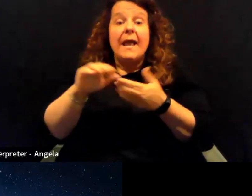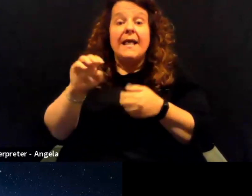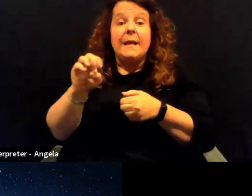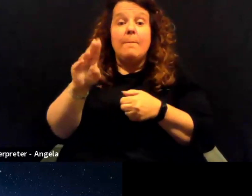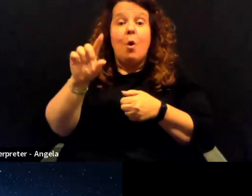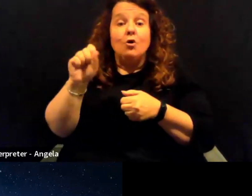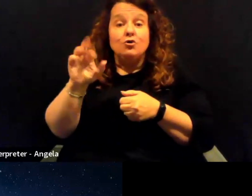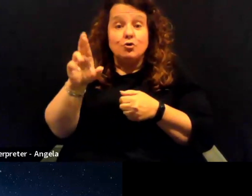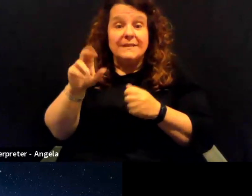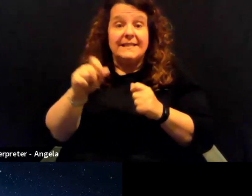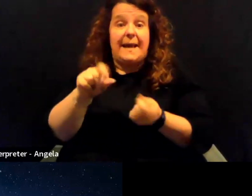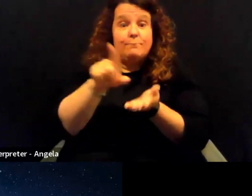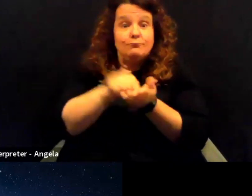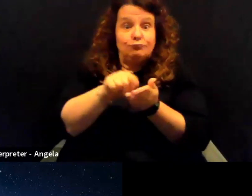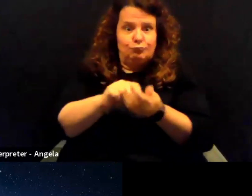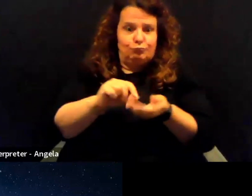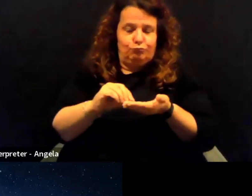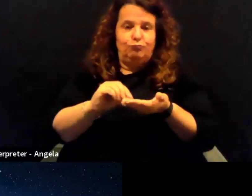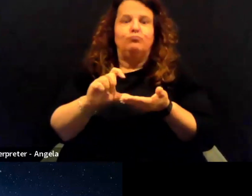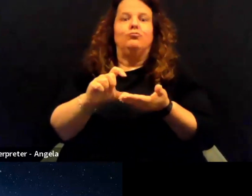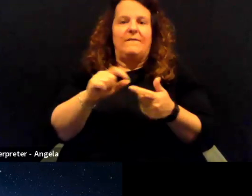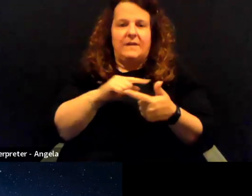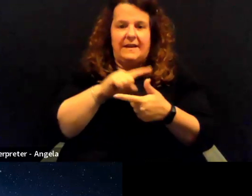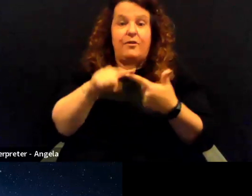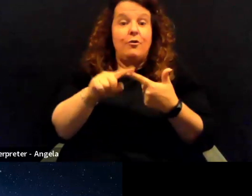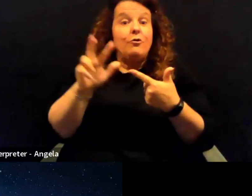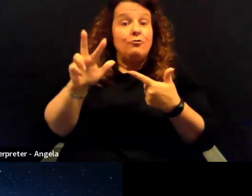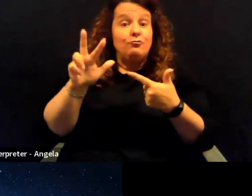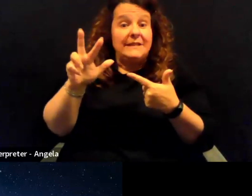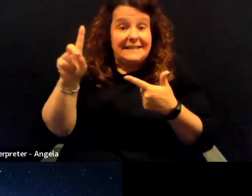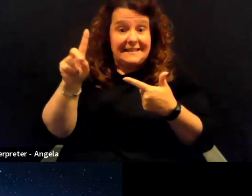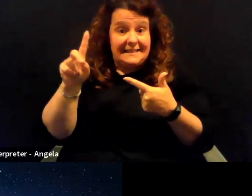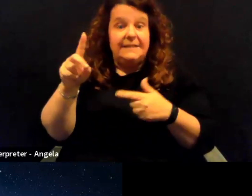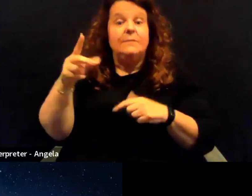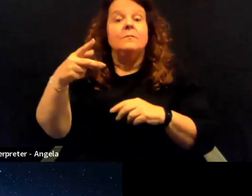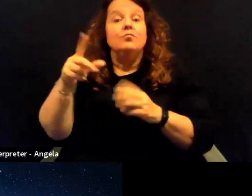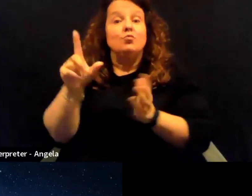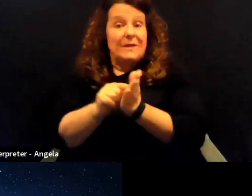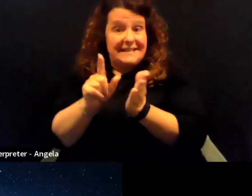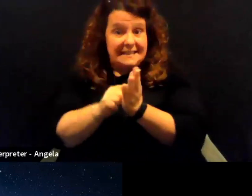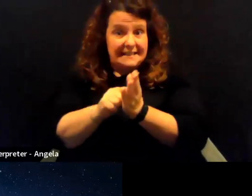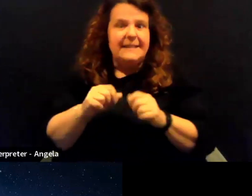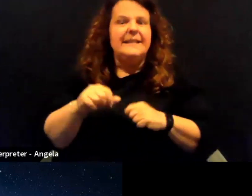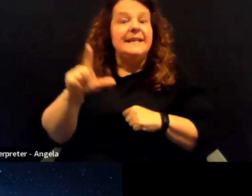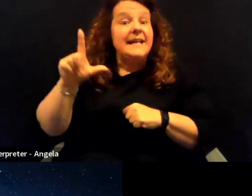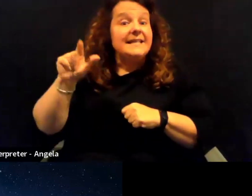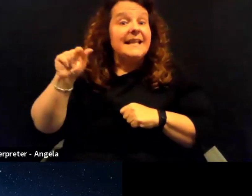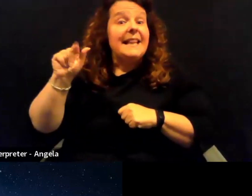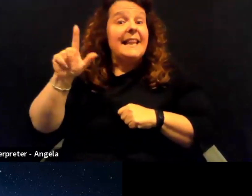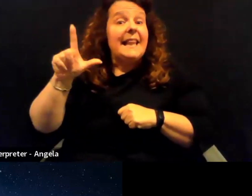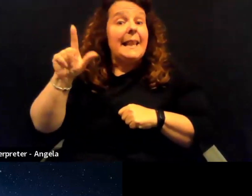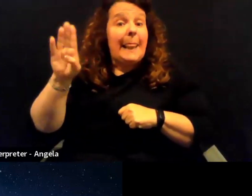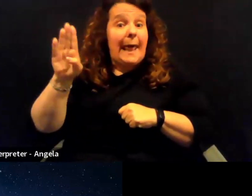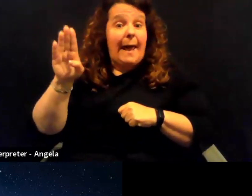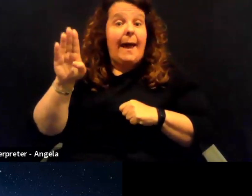form and thermoform technologies and 3D printing. Our lab equipment is curated so it's as accessible as possible.